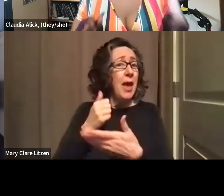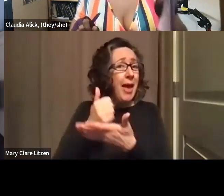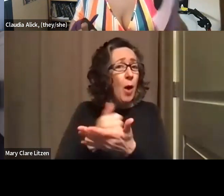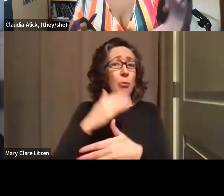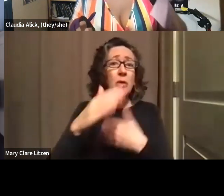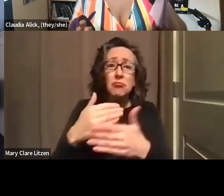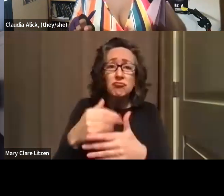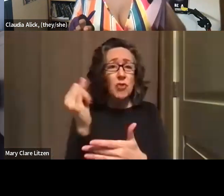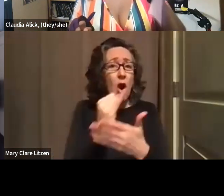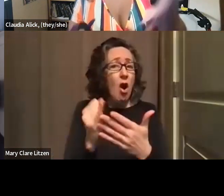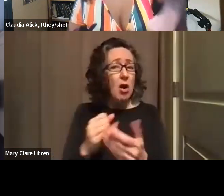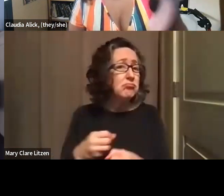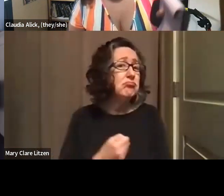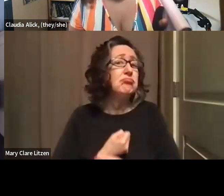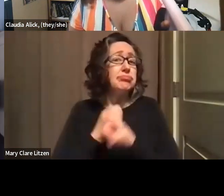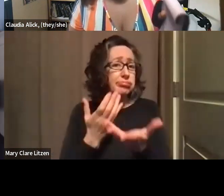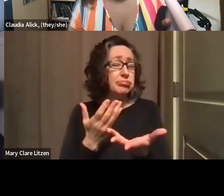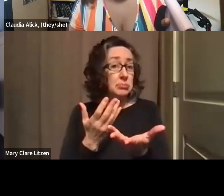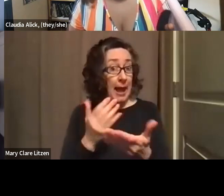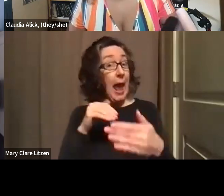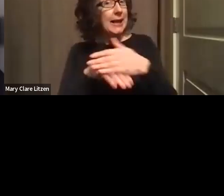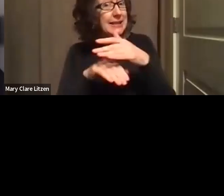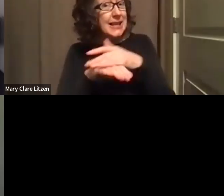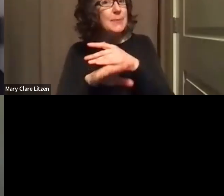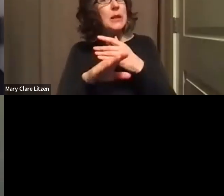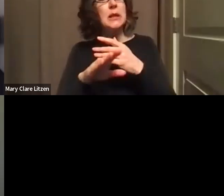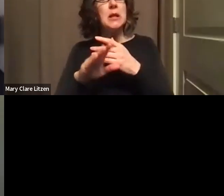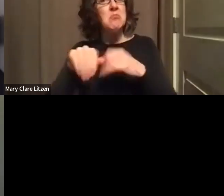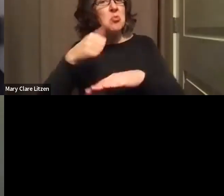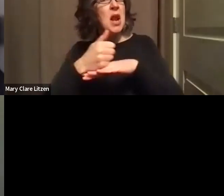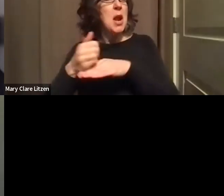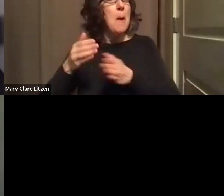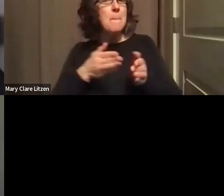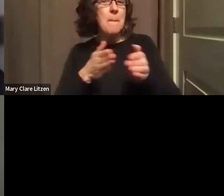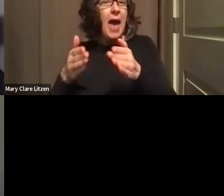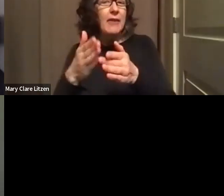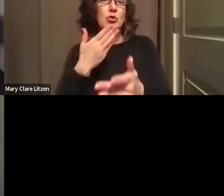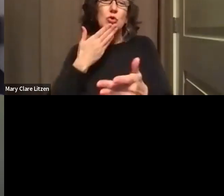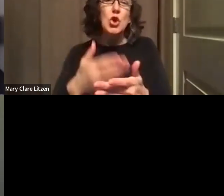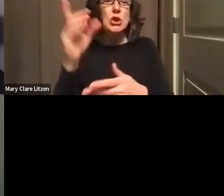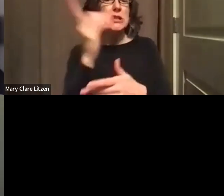These are important, I think, accessibility pathways for good design for all of us.